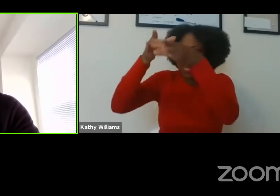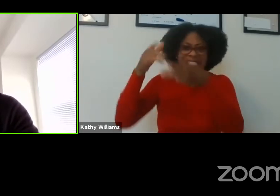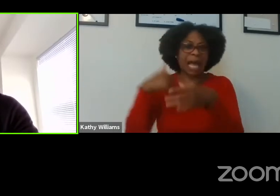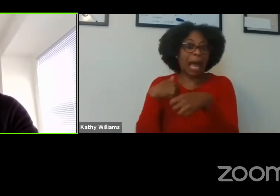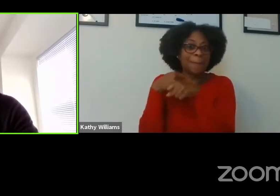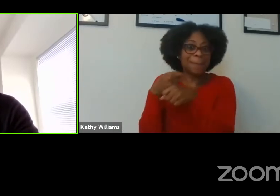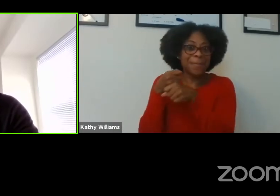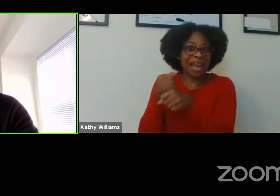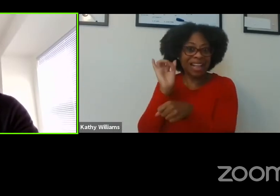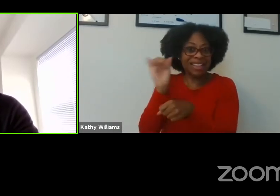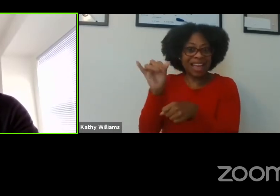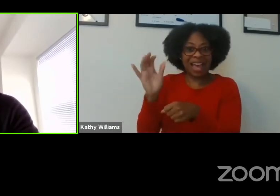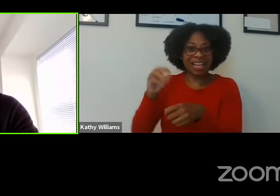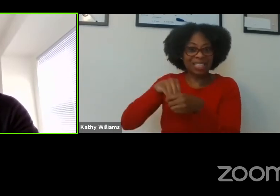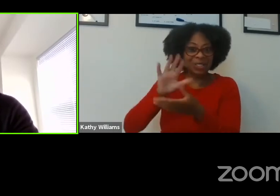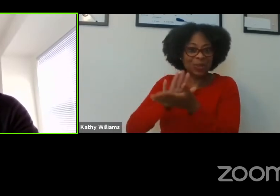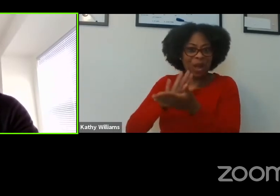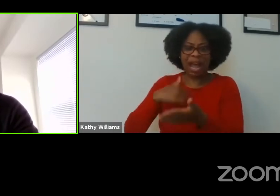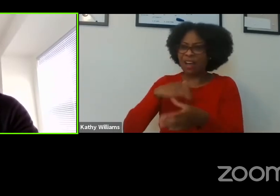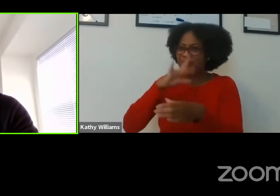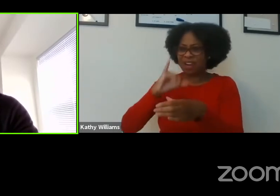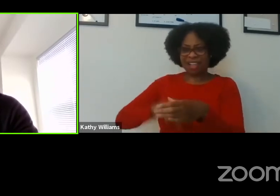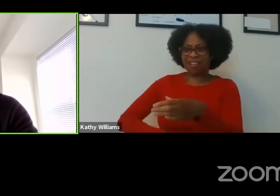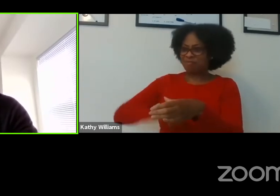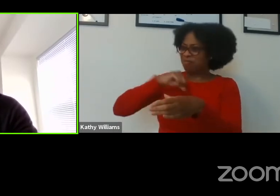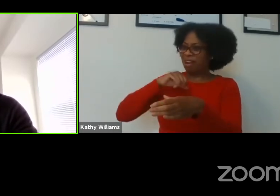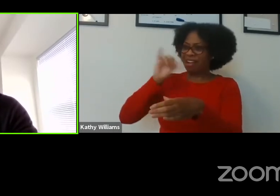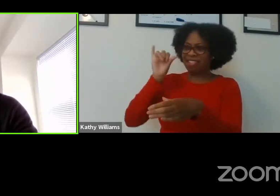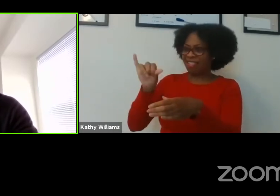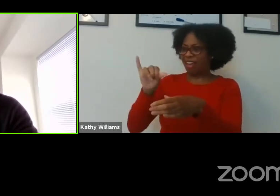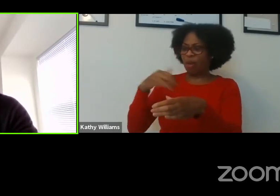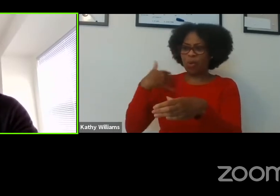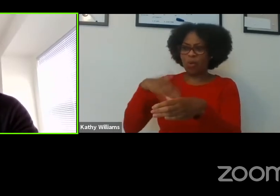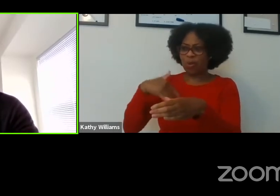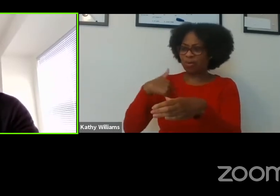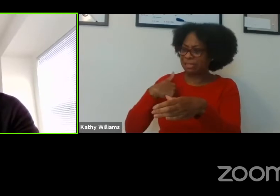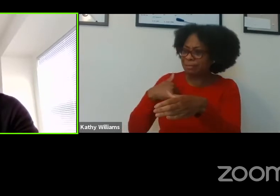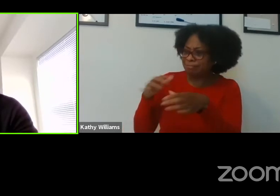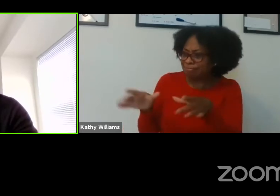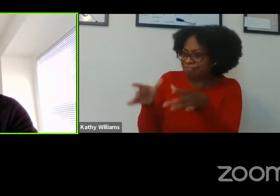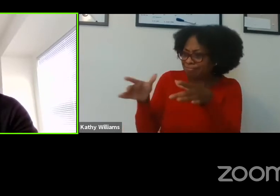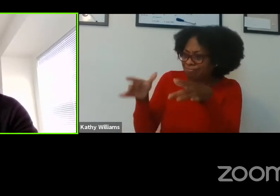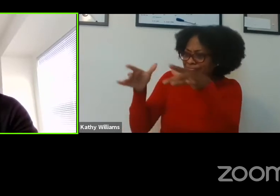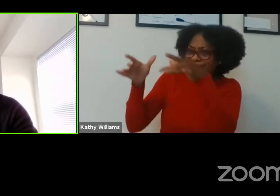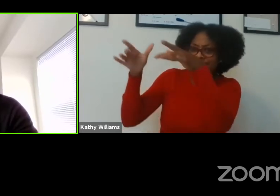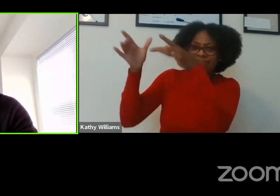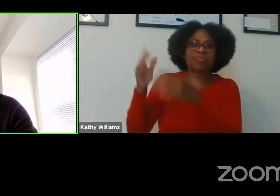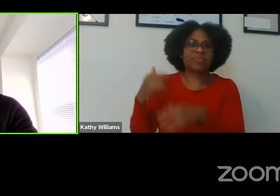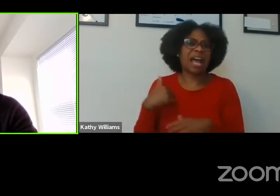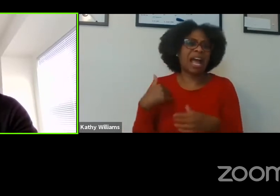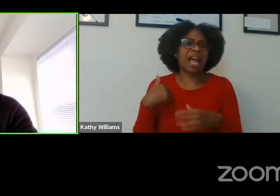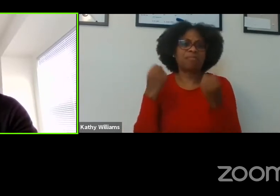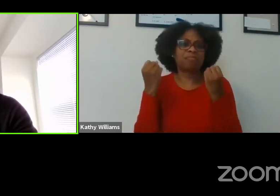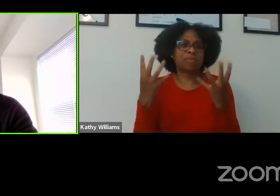and I was really, really proud of this vase, and I put a lot of work into it, and you know, I had a lot of interests and a bunch of different talents, but art was one of them.